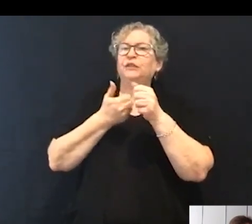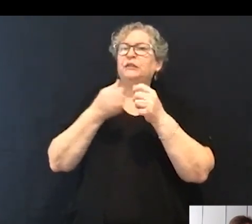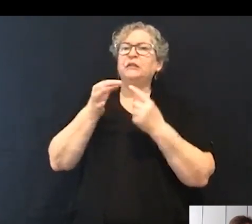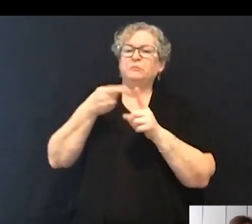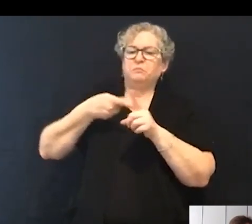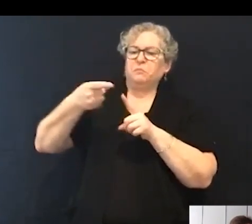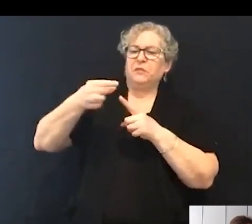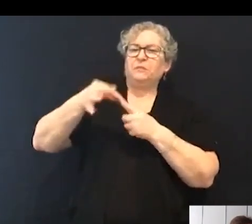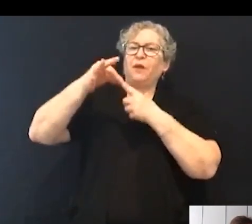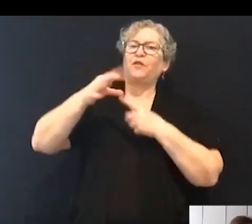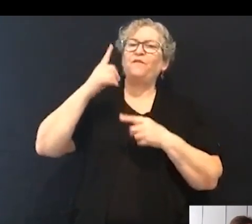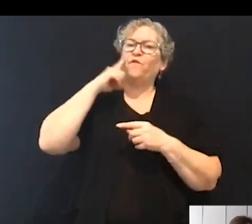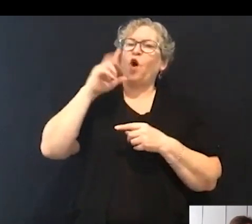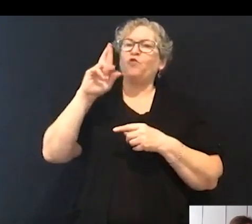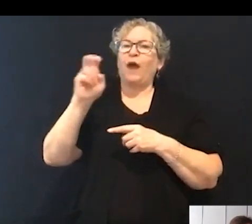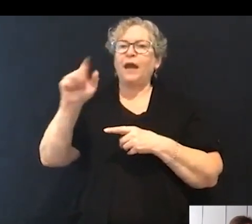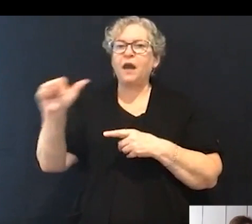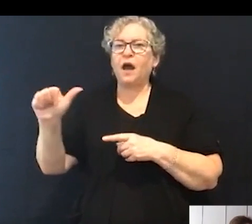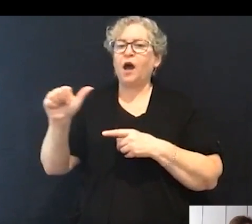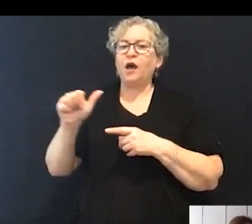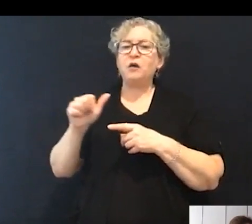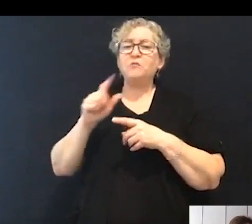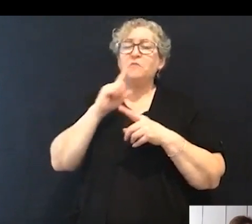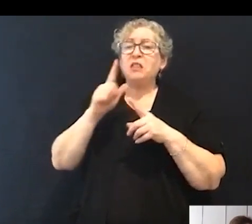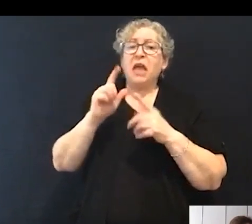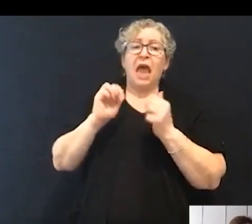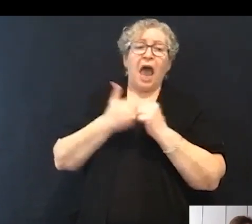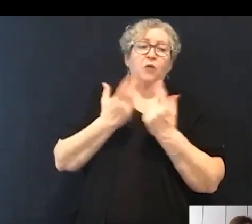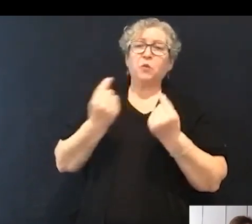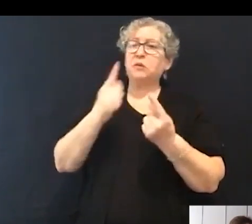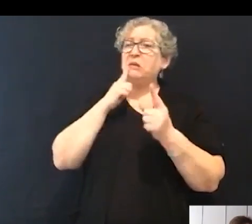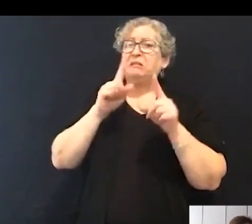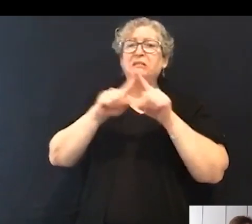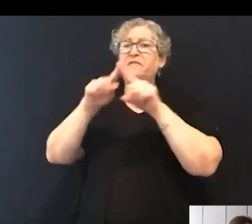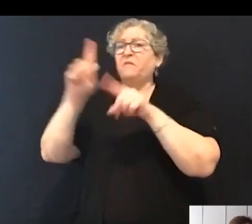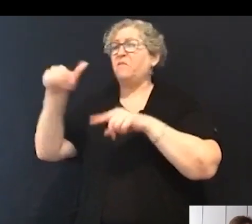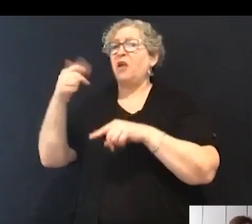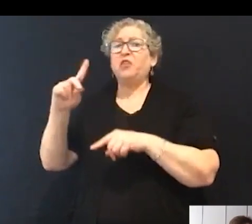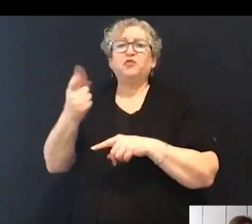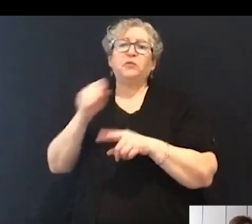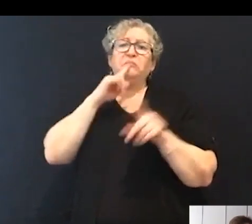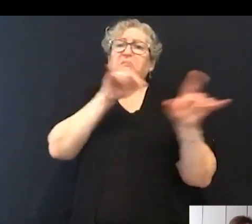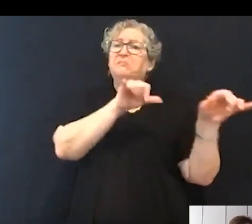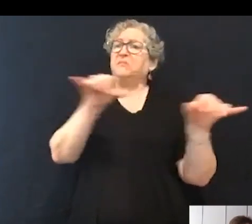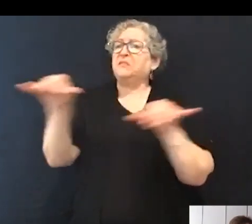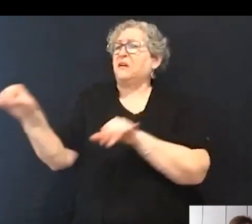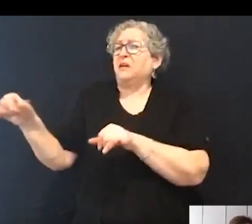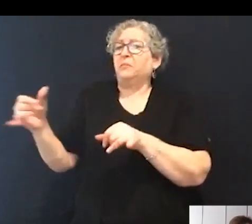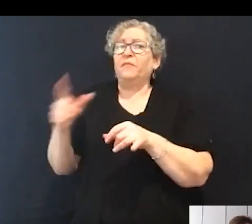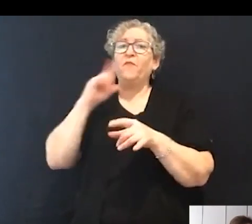The administration itself is not different from other drugs that are frequently given for other diseases.